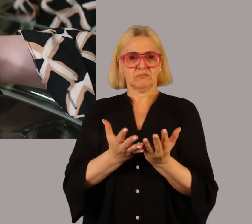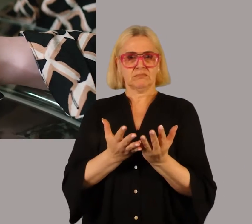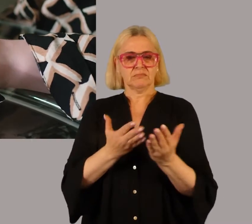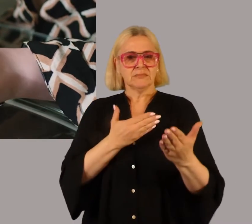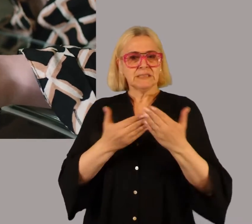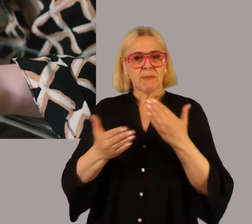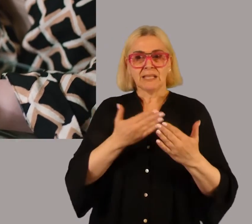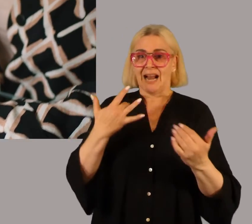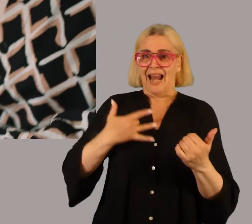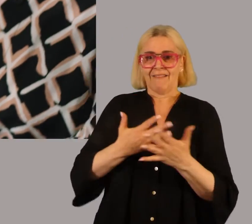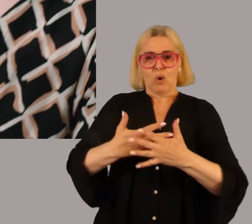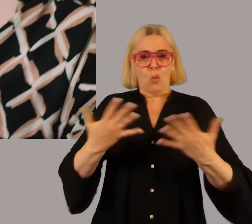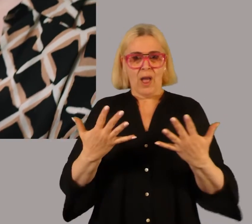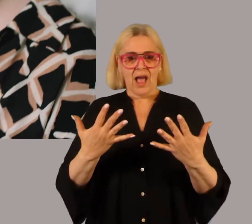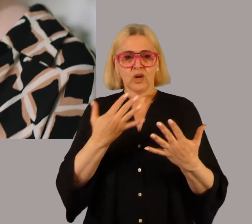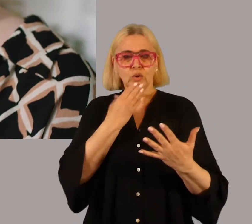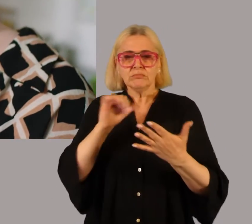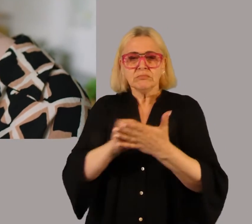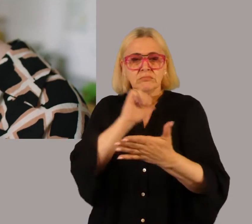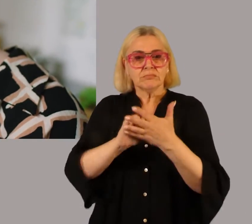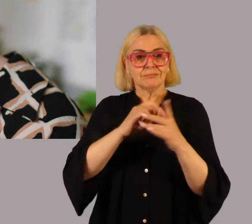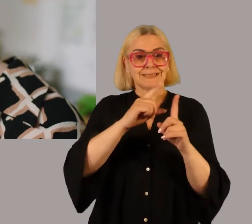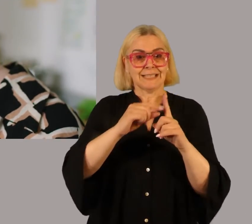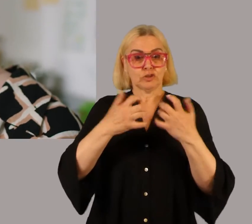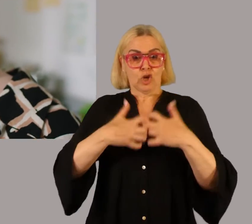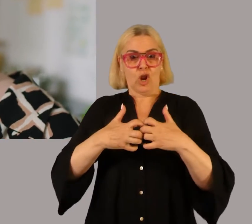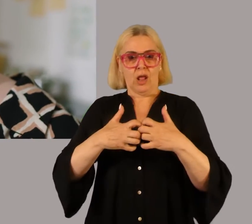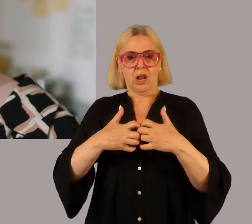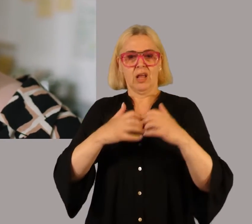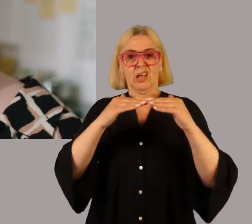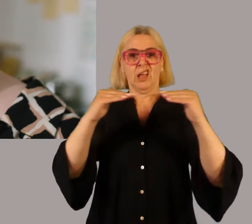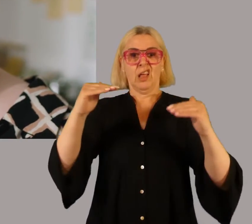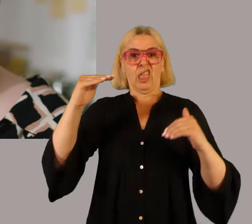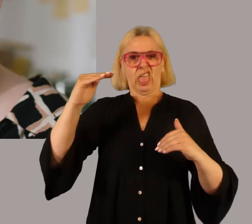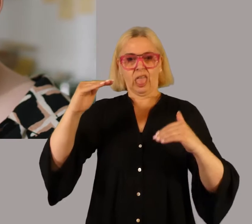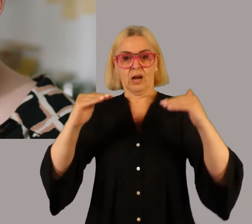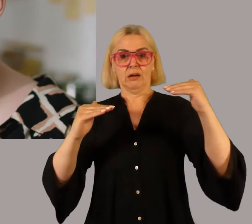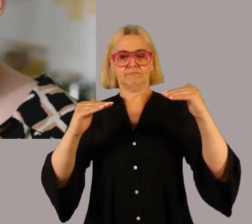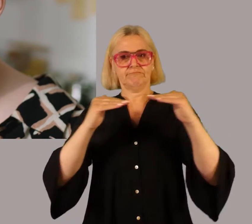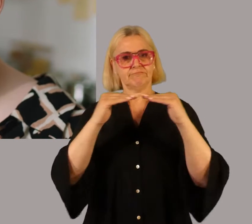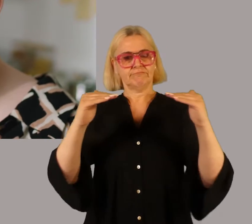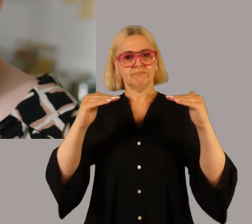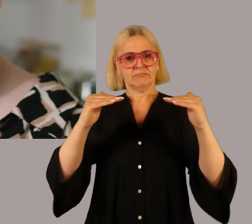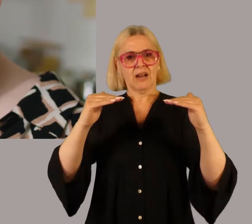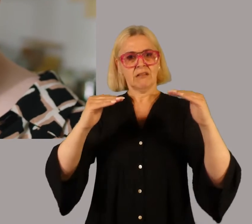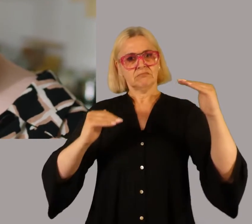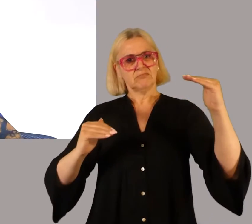If used optimally, digital technology does have the capacity to help to alleviate inequities